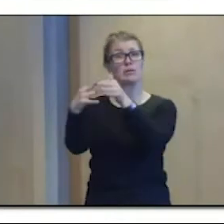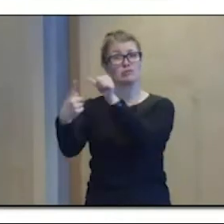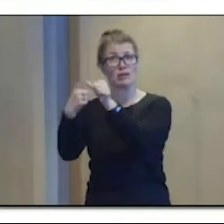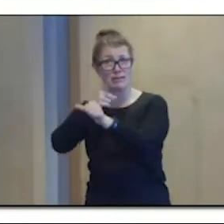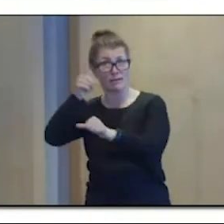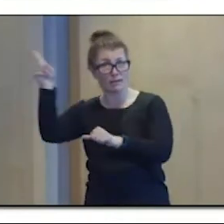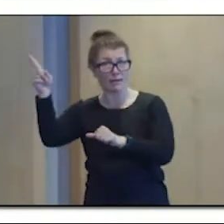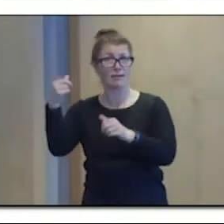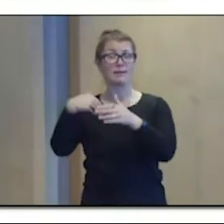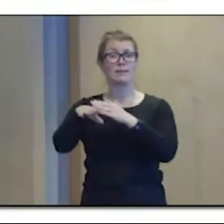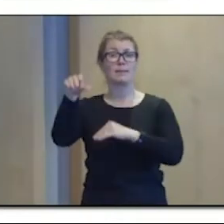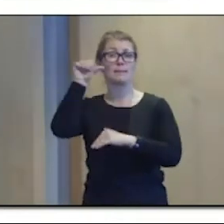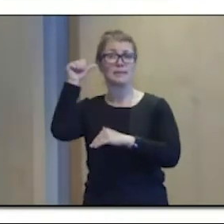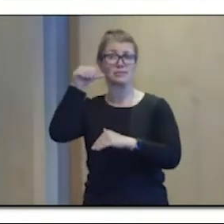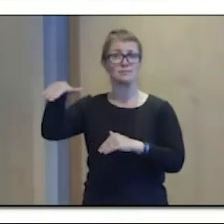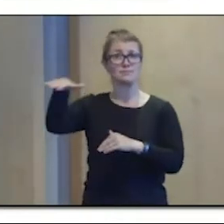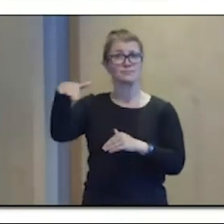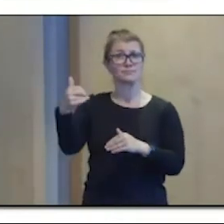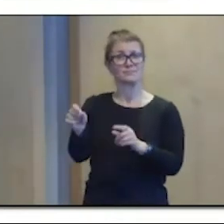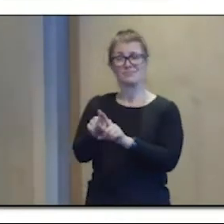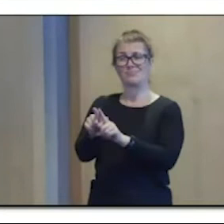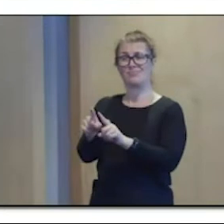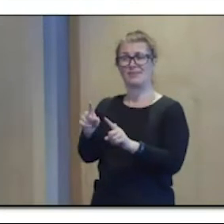Beach where it's used like a library instead of everyone having a battery